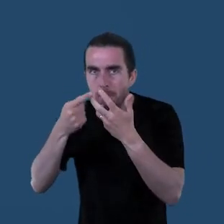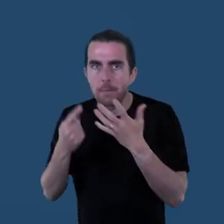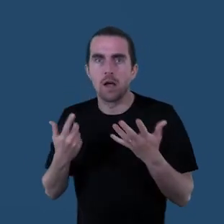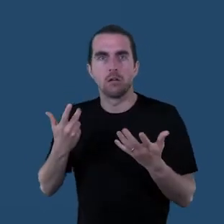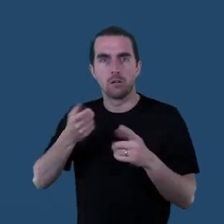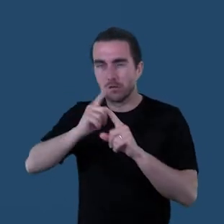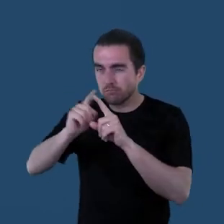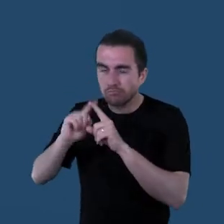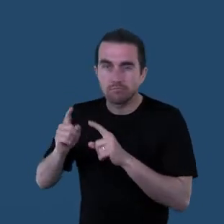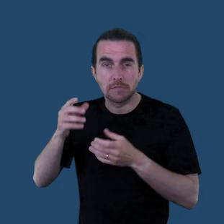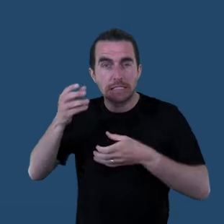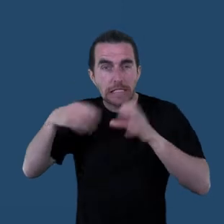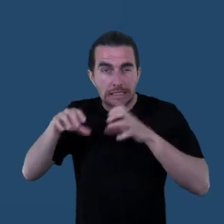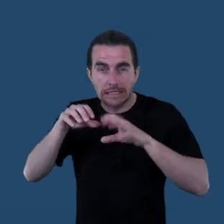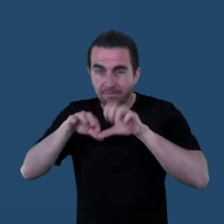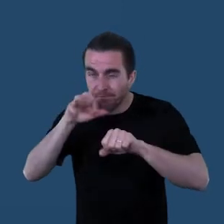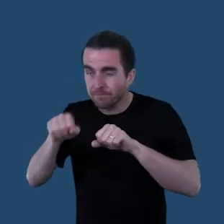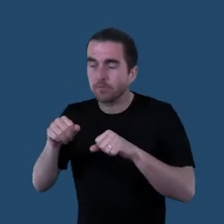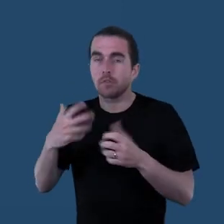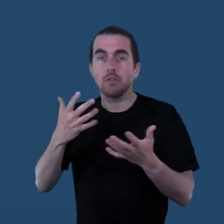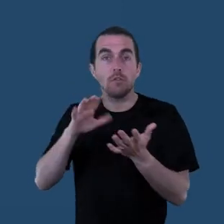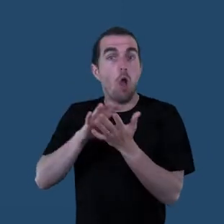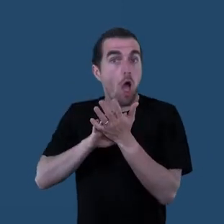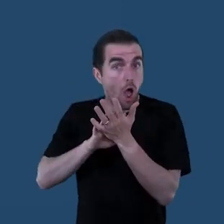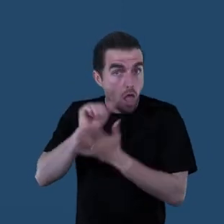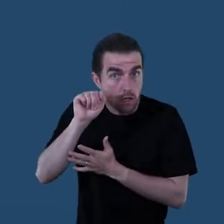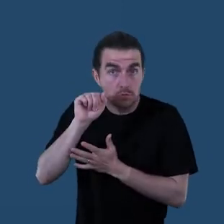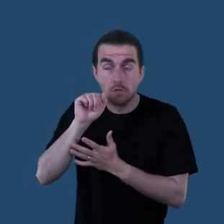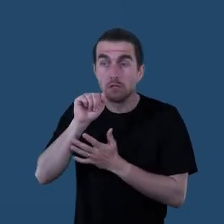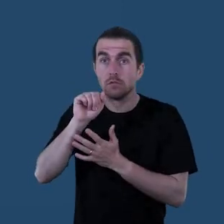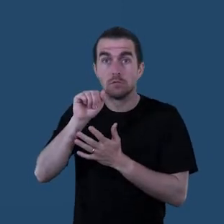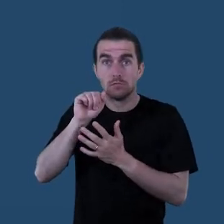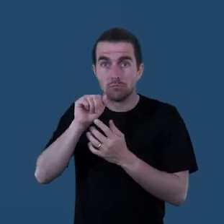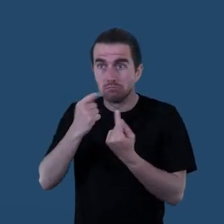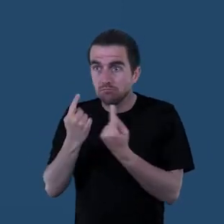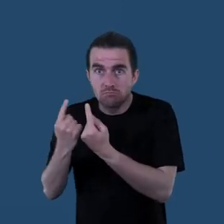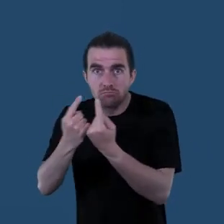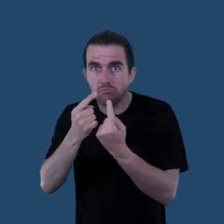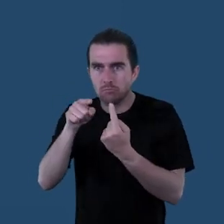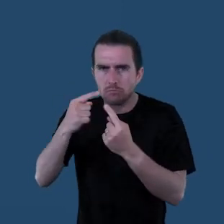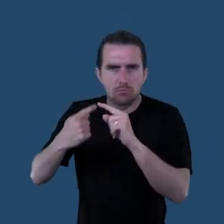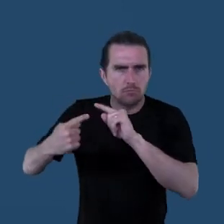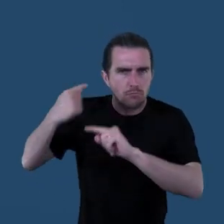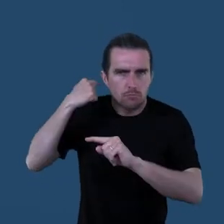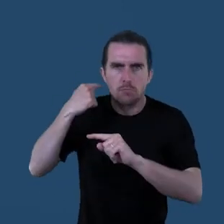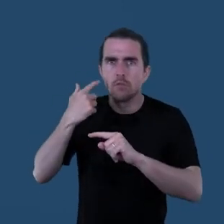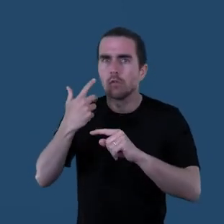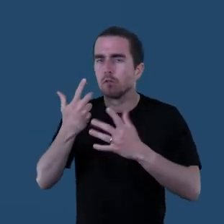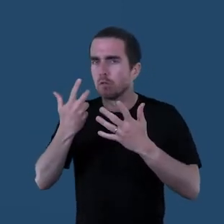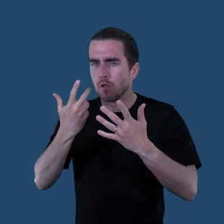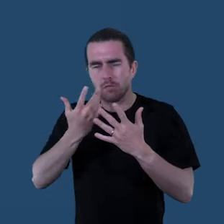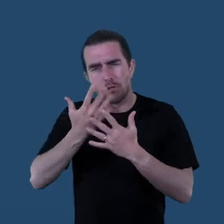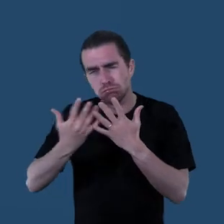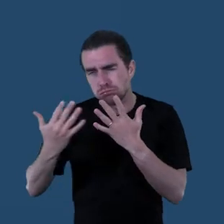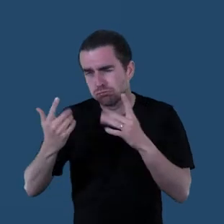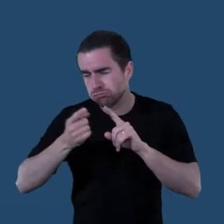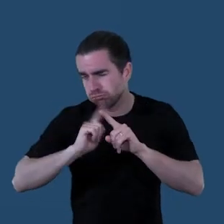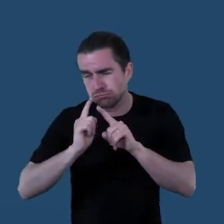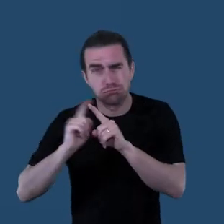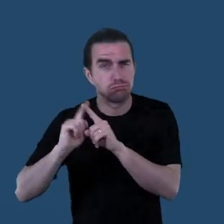scientific specimens, natural history, they were looking at the cultural artifacts, they were looking at a whole range of things.